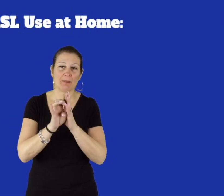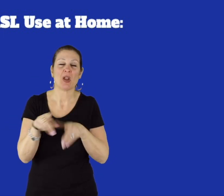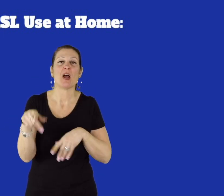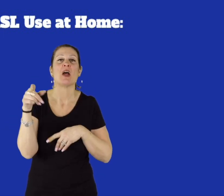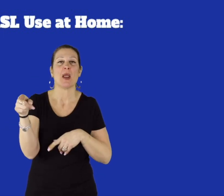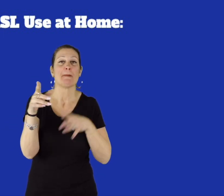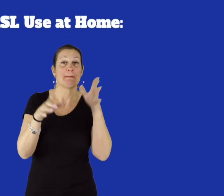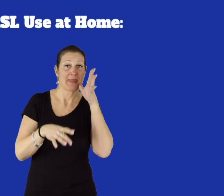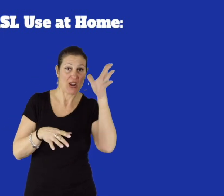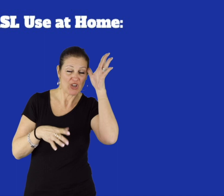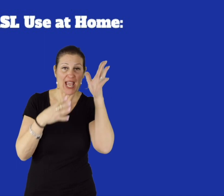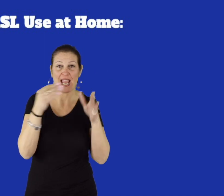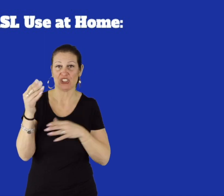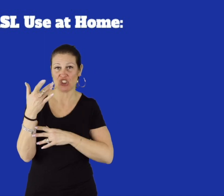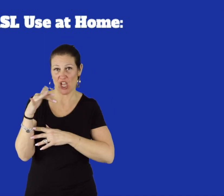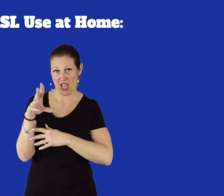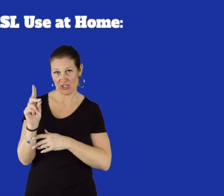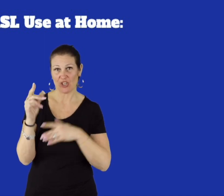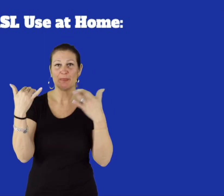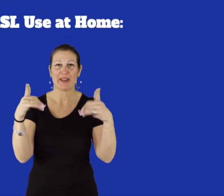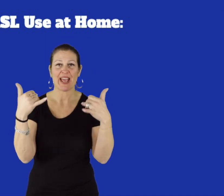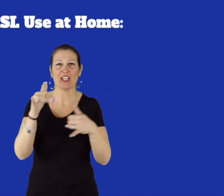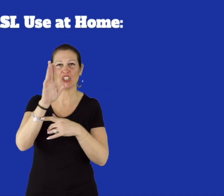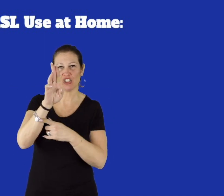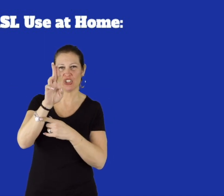In this example, you’ll see the parent and child playing Uno.